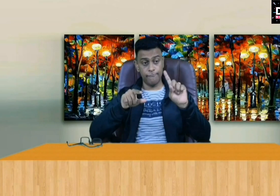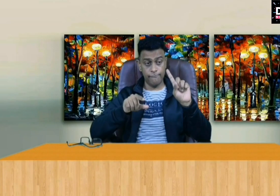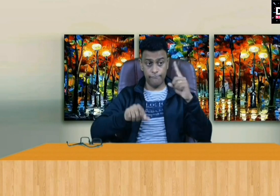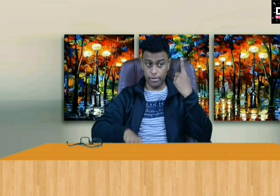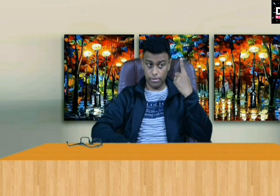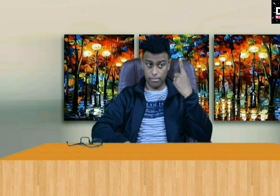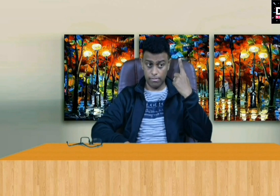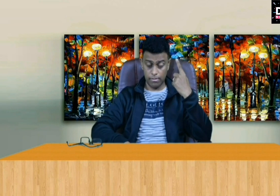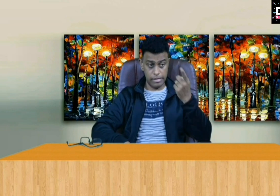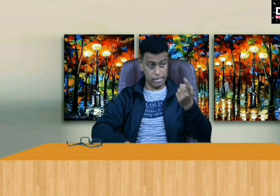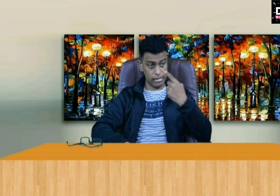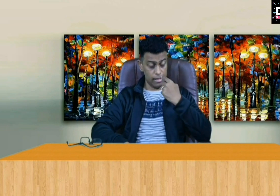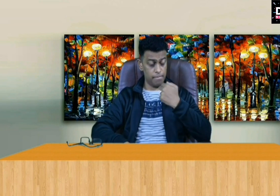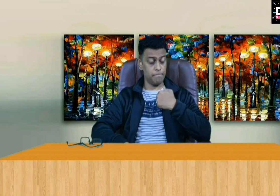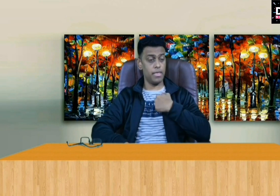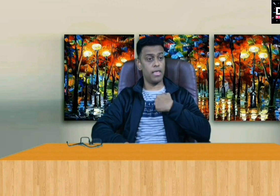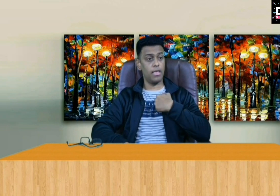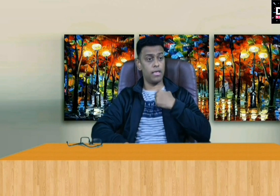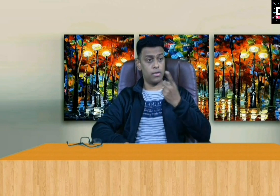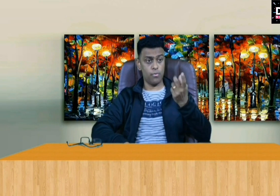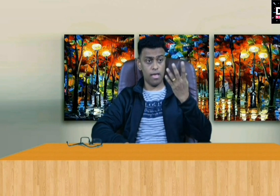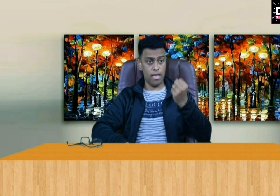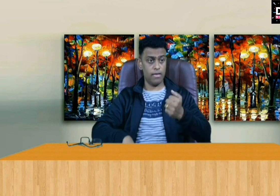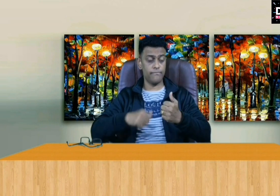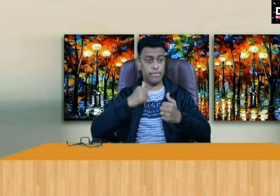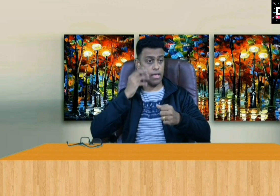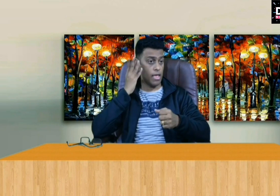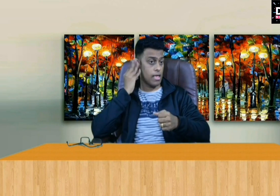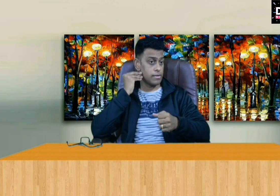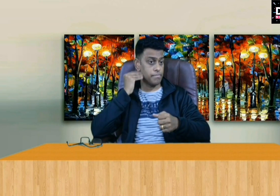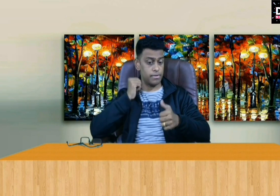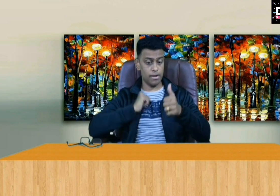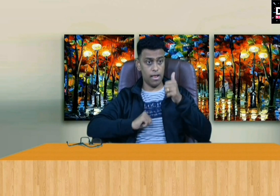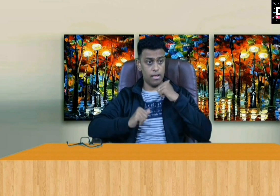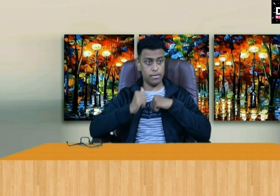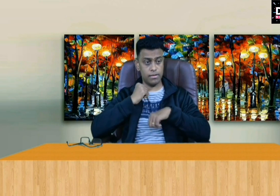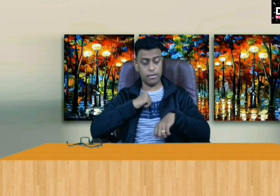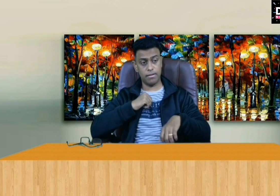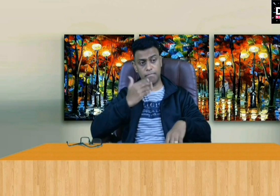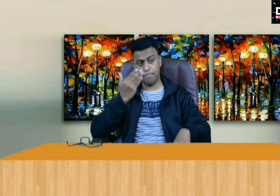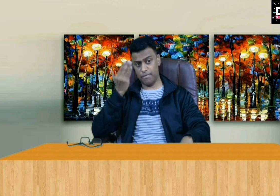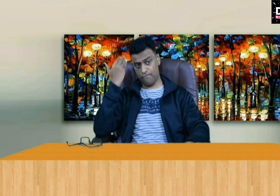First, tell me.. Do you have any experiences in acting?